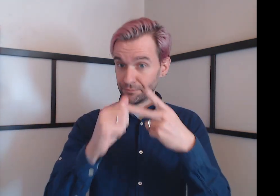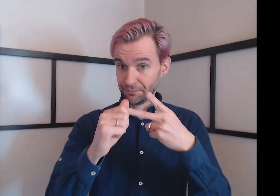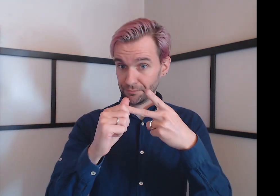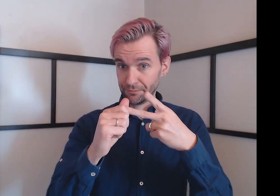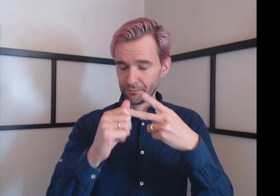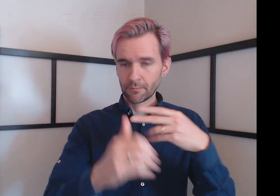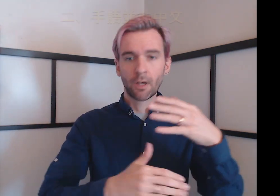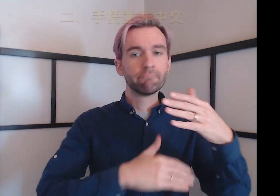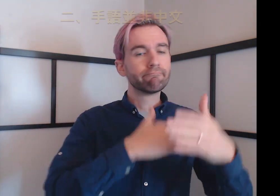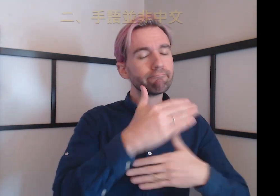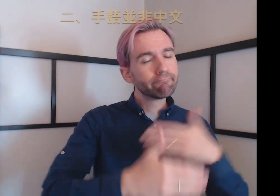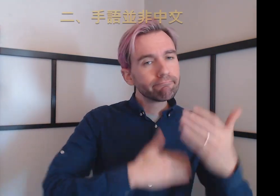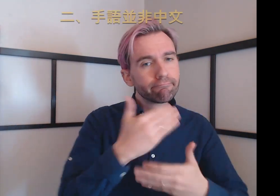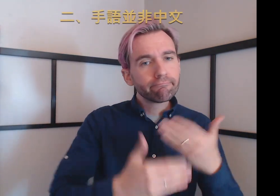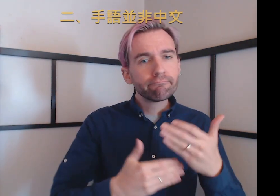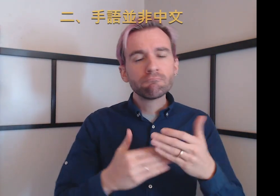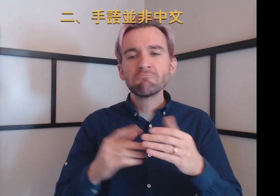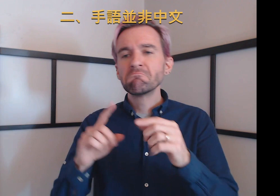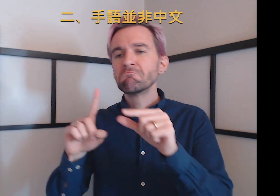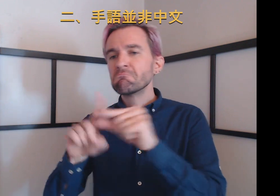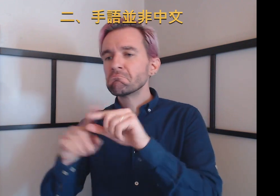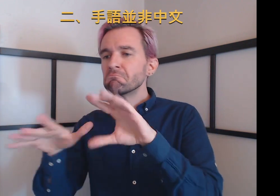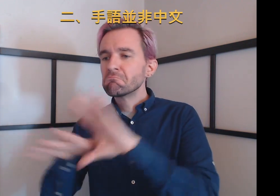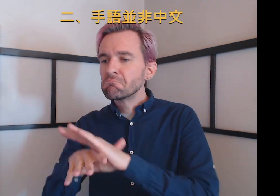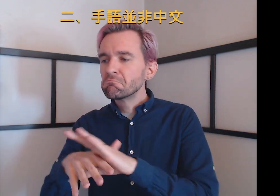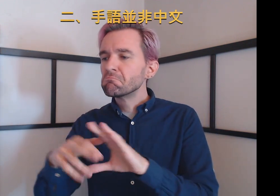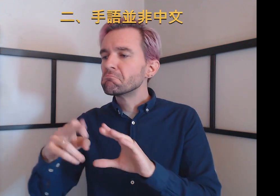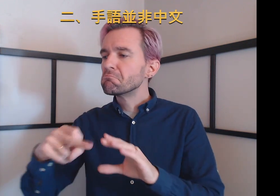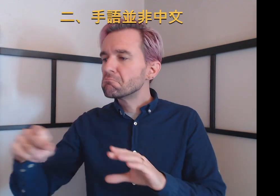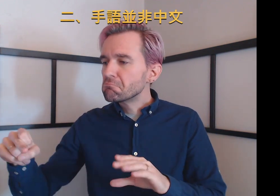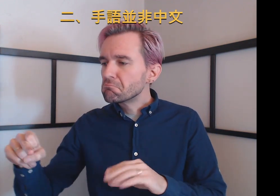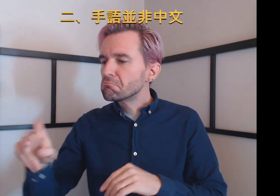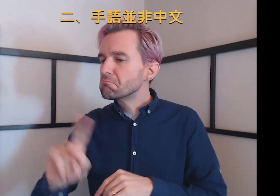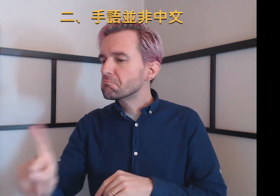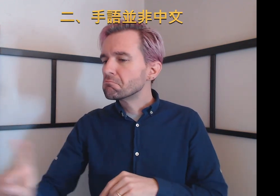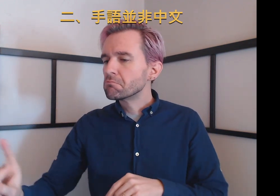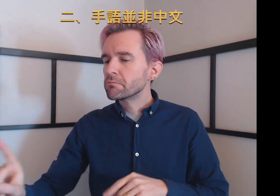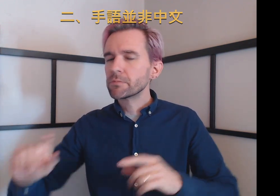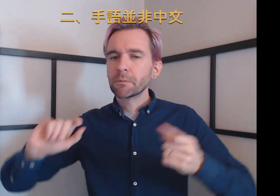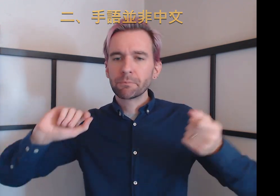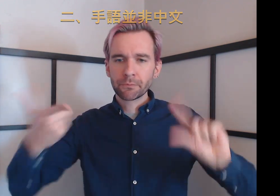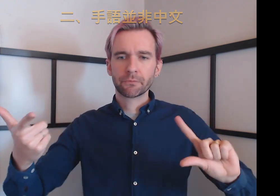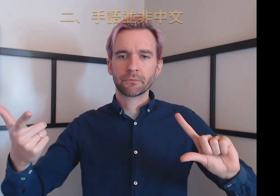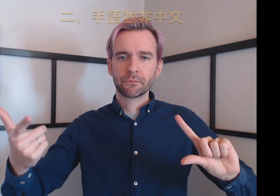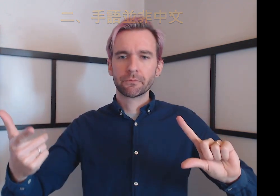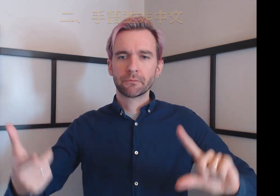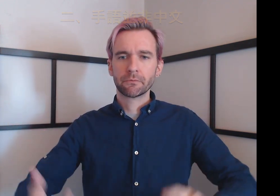[2. Sign Language is not Signed English/Chinese/etc.]